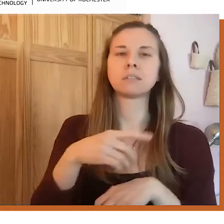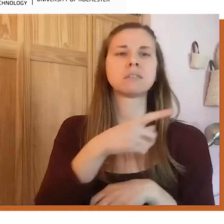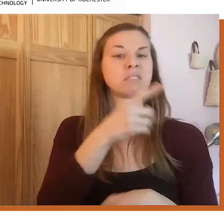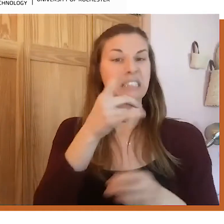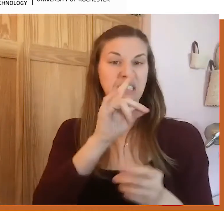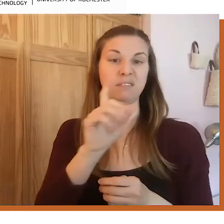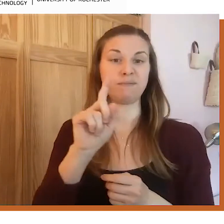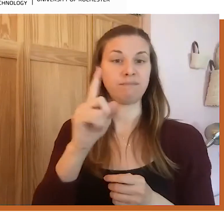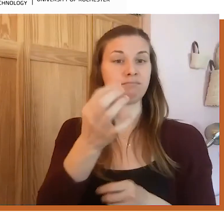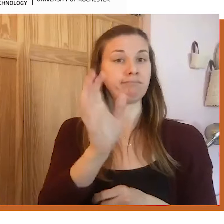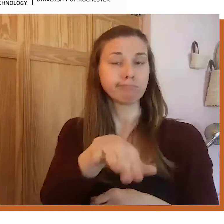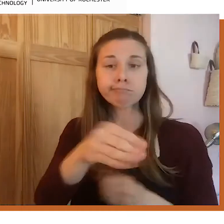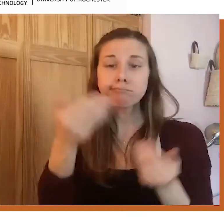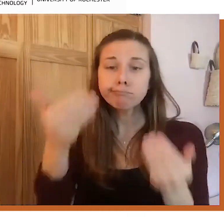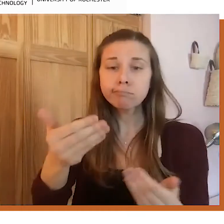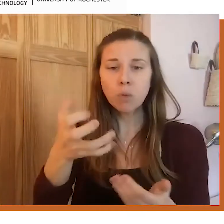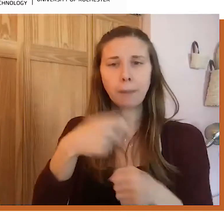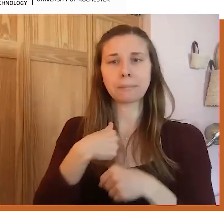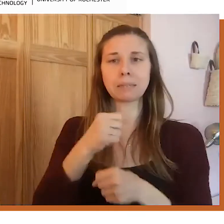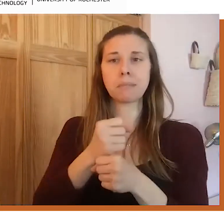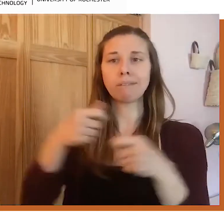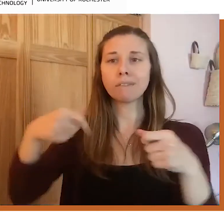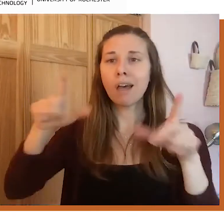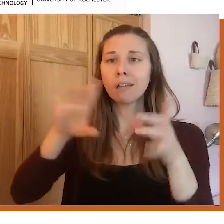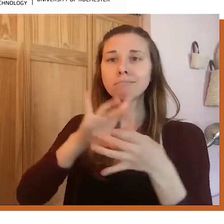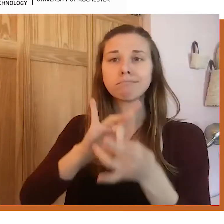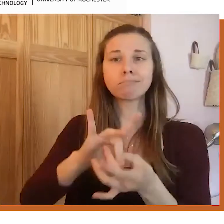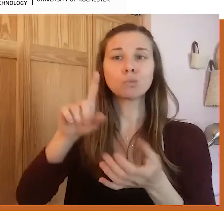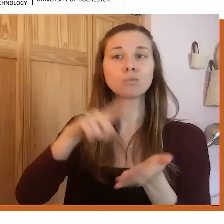so, for example, they wanted me to make a vlog